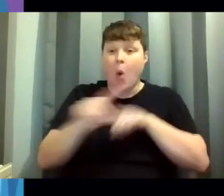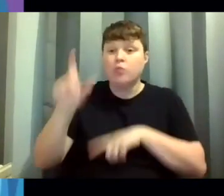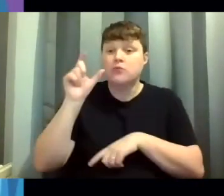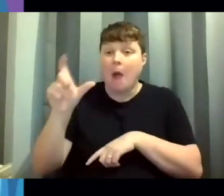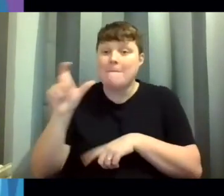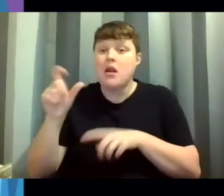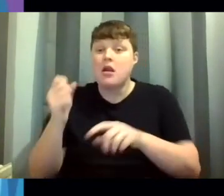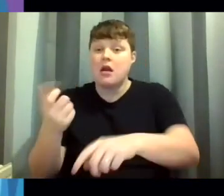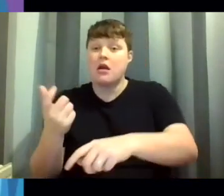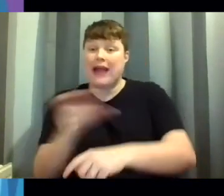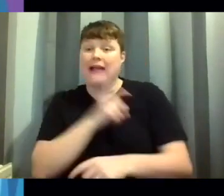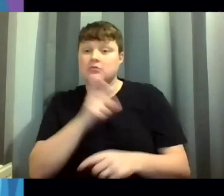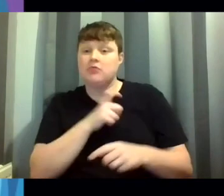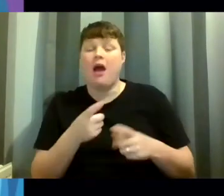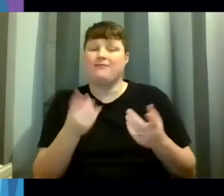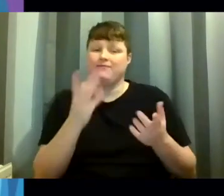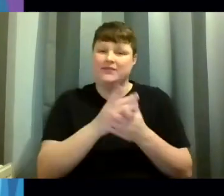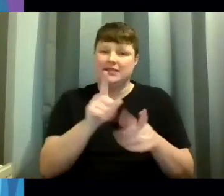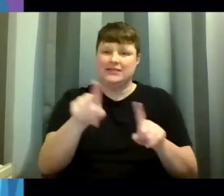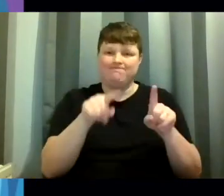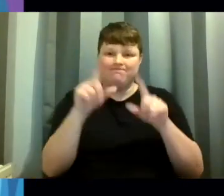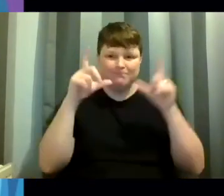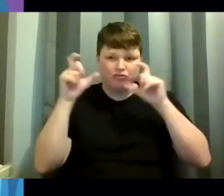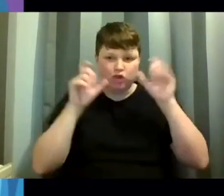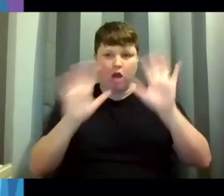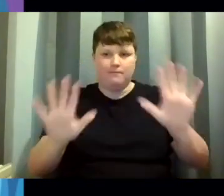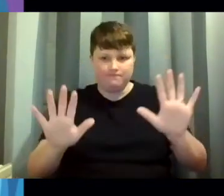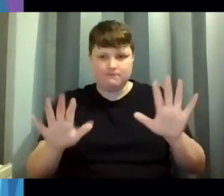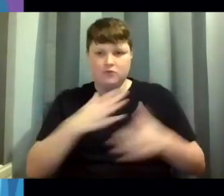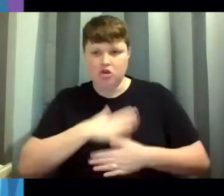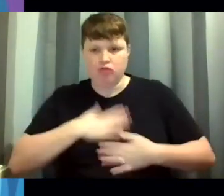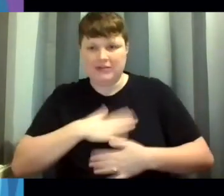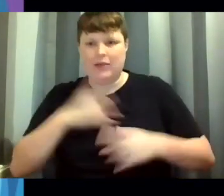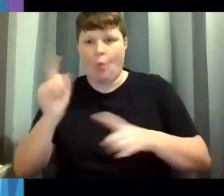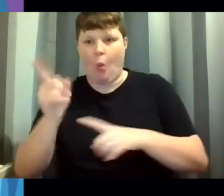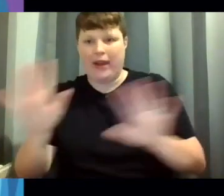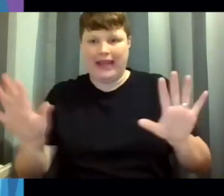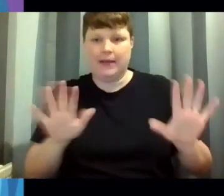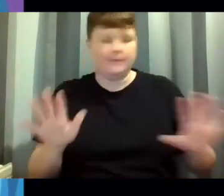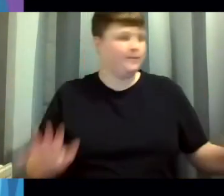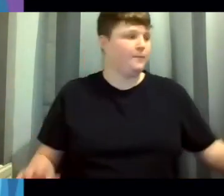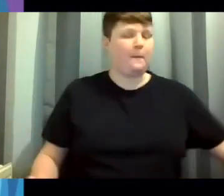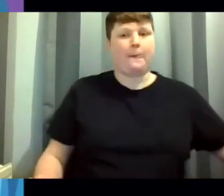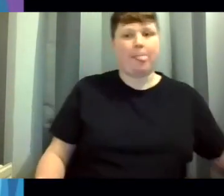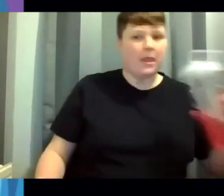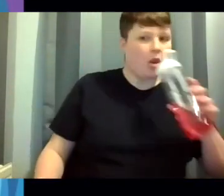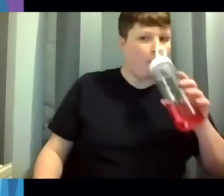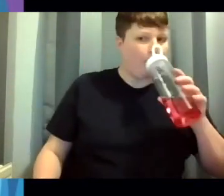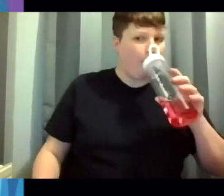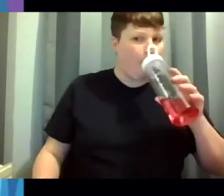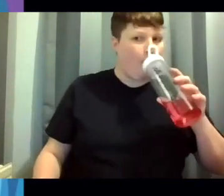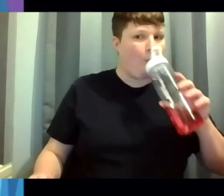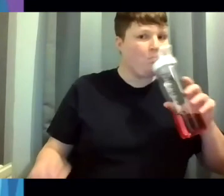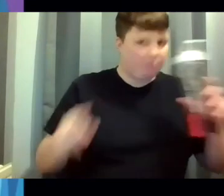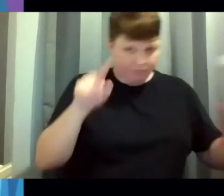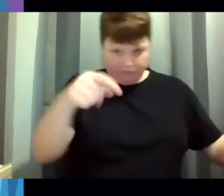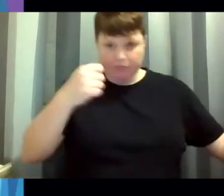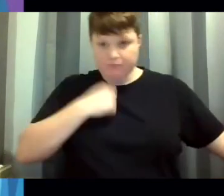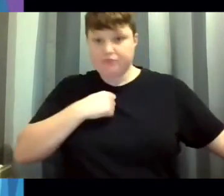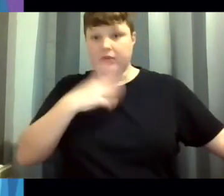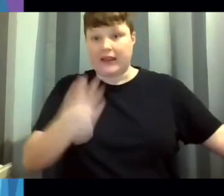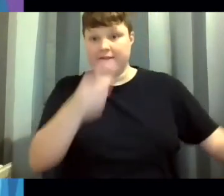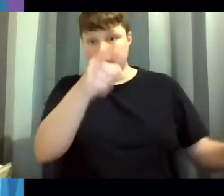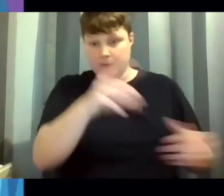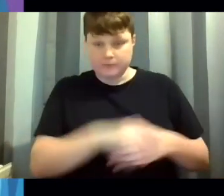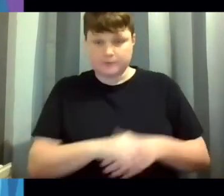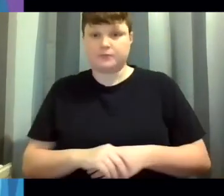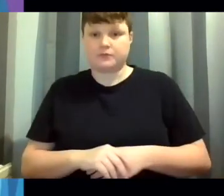Just a quick warning, again, of some slightly graphic images. This is our device here - so here,